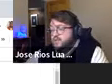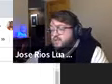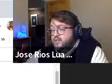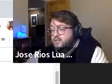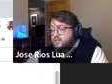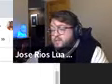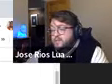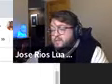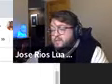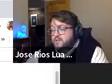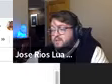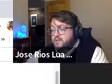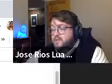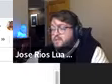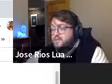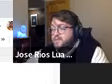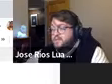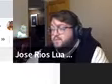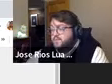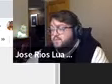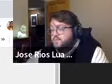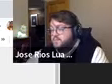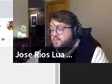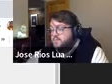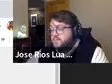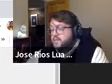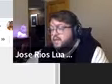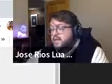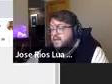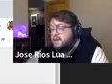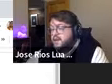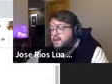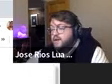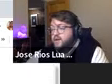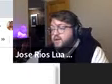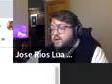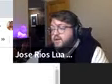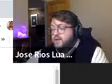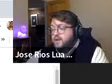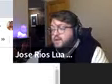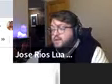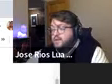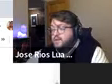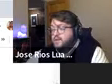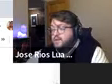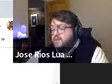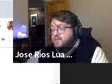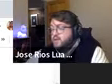is the plan for my child's recovery services so under learning their special education, there's. this page called family Resources this page called family